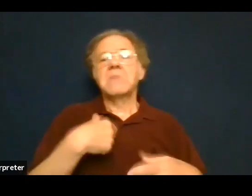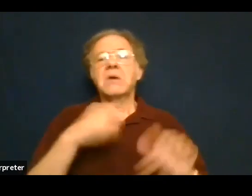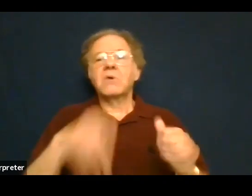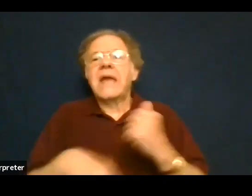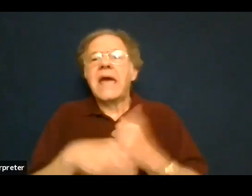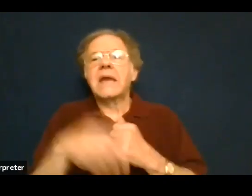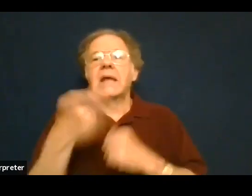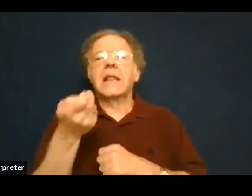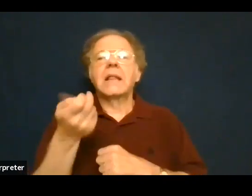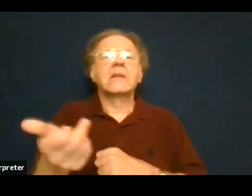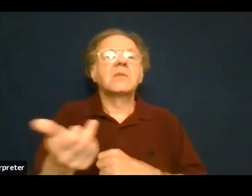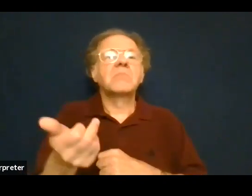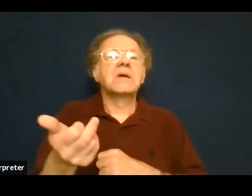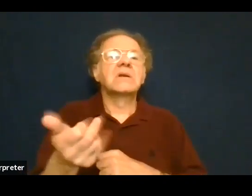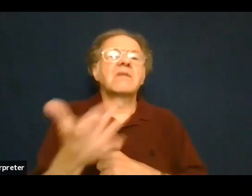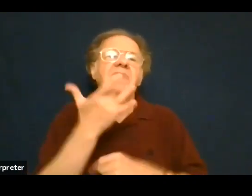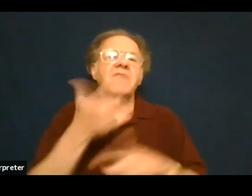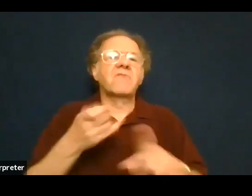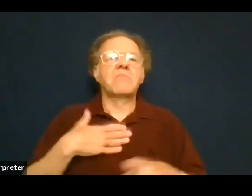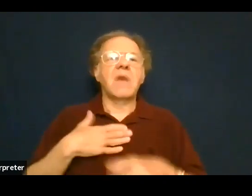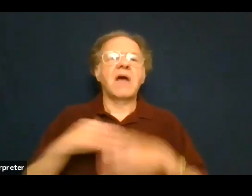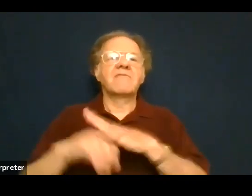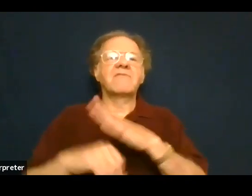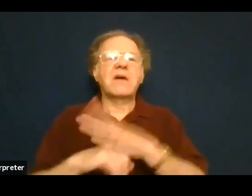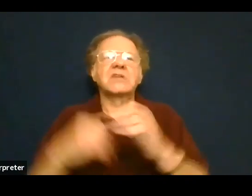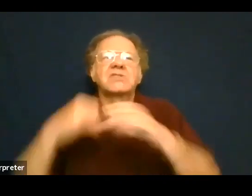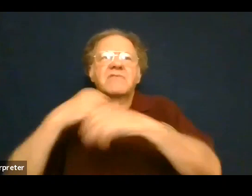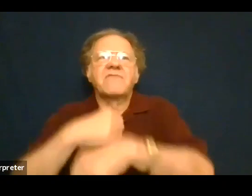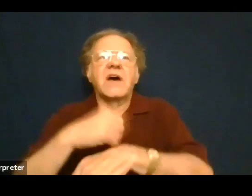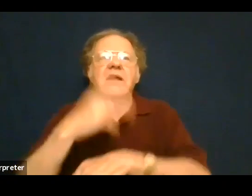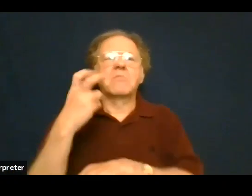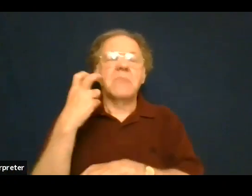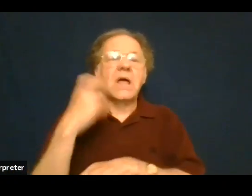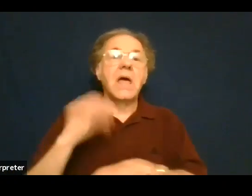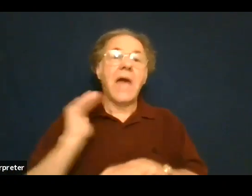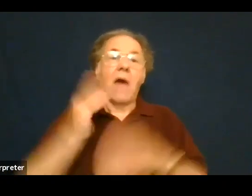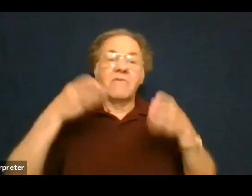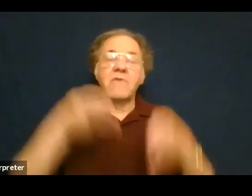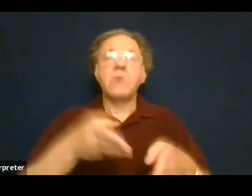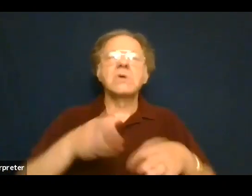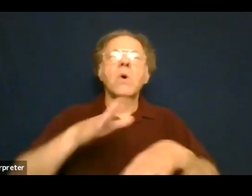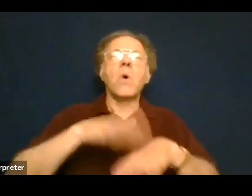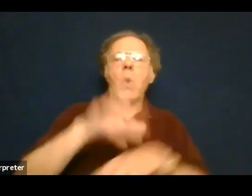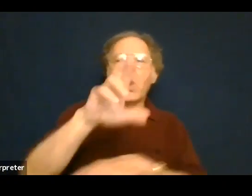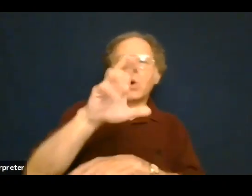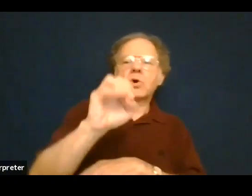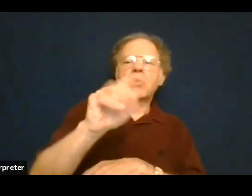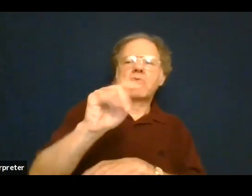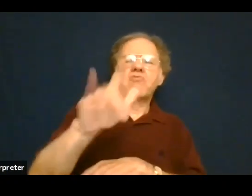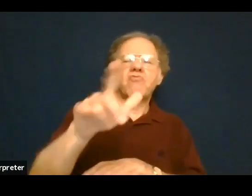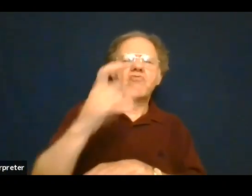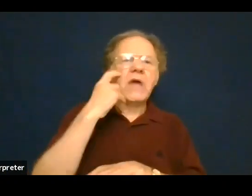from the Foundation Fighting Blindness, where, of course, our focus is very much on the retinal disease component of Usher syndrome.